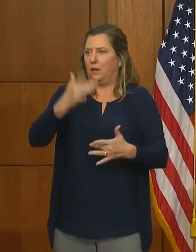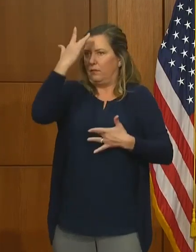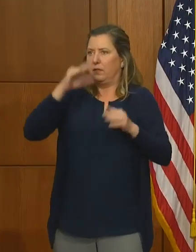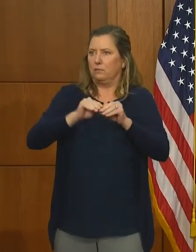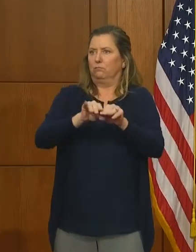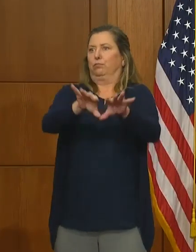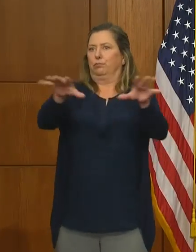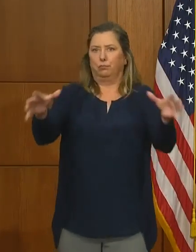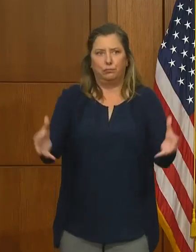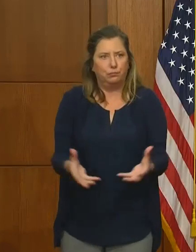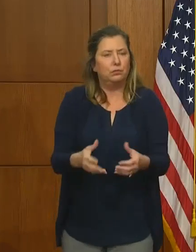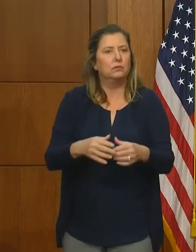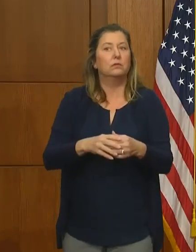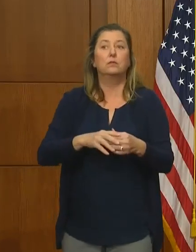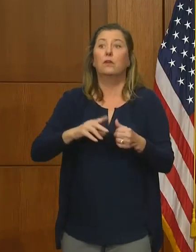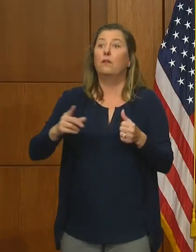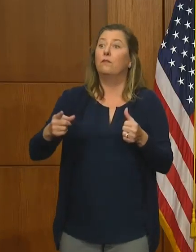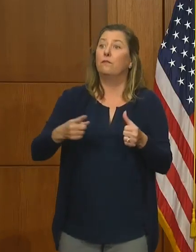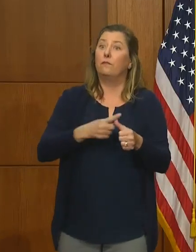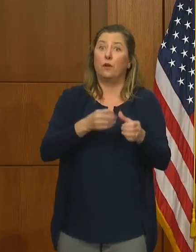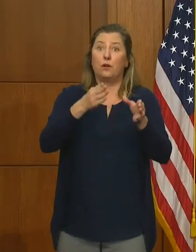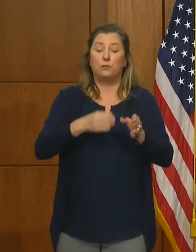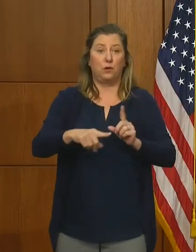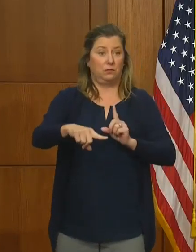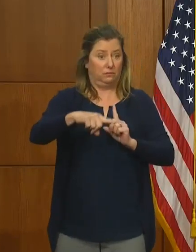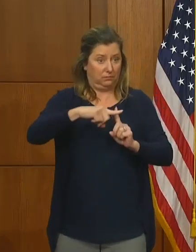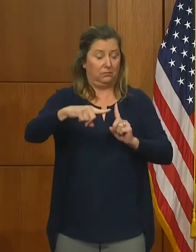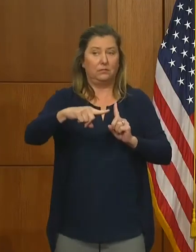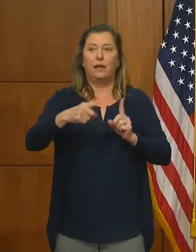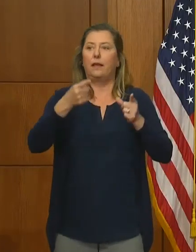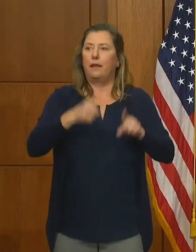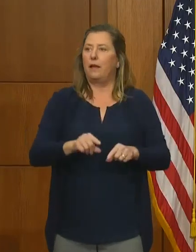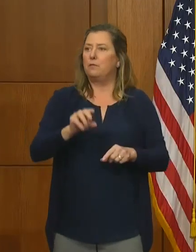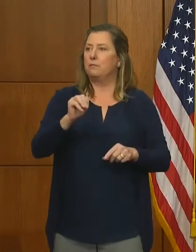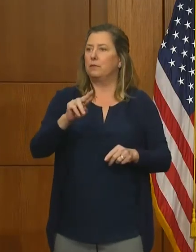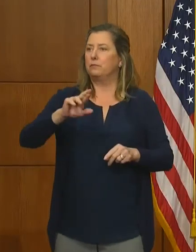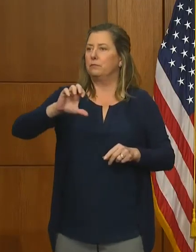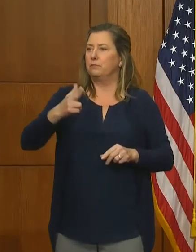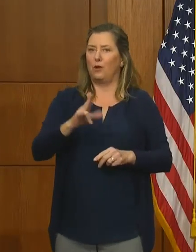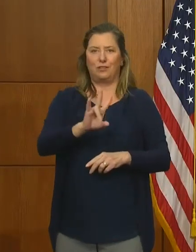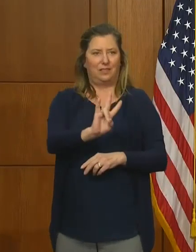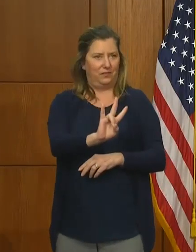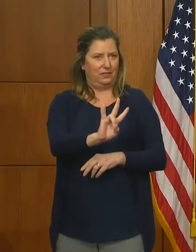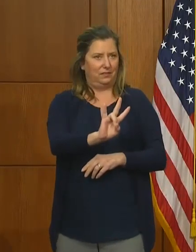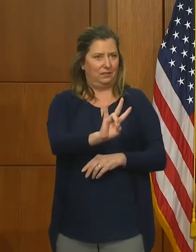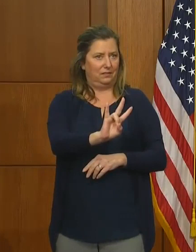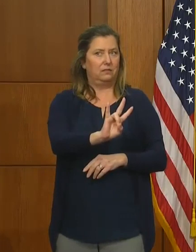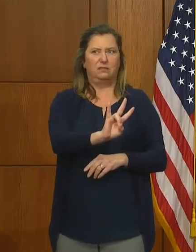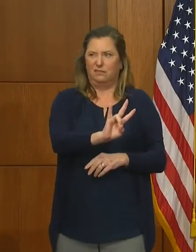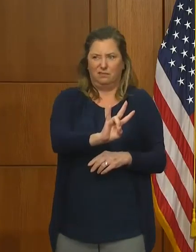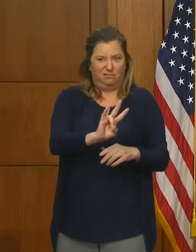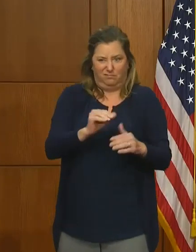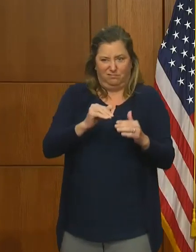TWO MONTHS AGO WE FACE THE BEGINNING OF THIS PANDEMIC. OUR